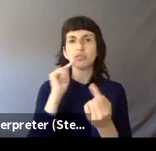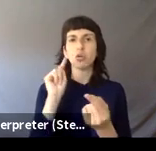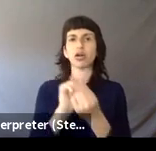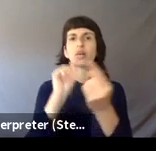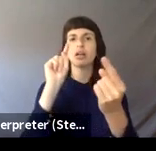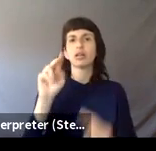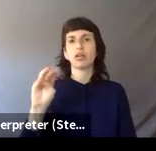The other thing I wanted to talk about really quick was the using the meet to meet with different channels. So I know for some of you that is kind of how you're using Teams is really for the meet